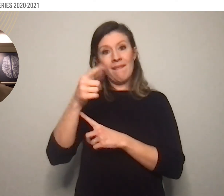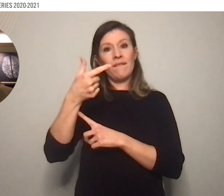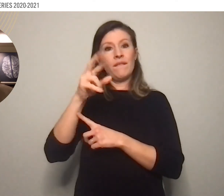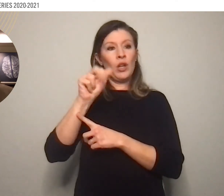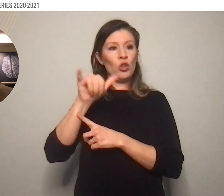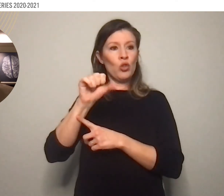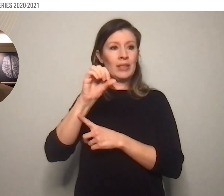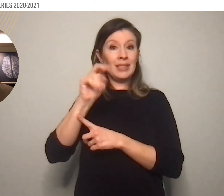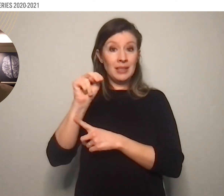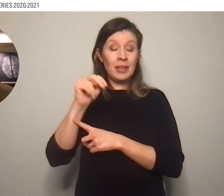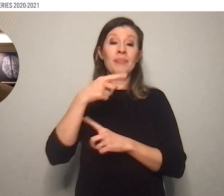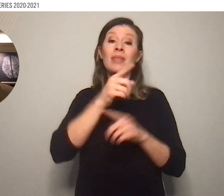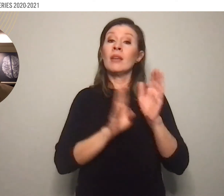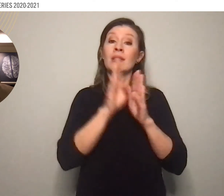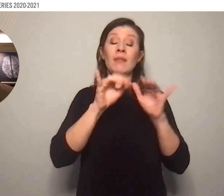inactivate different, deactivate different parts of the brain.